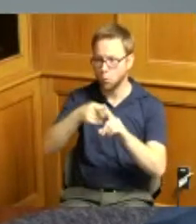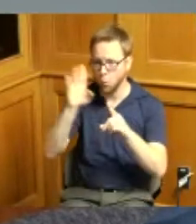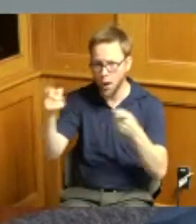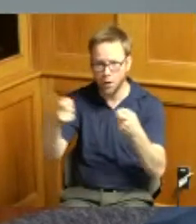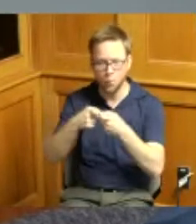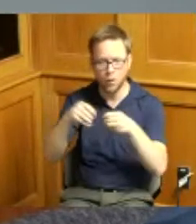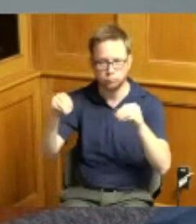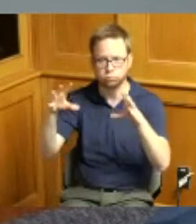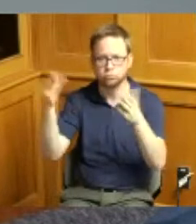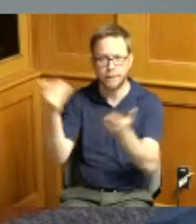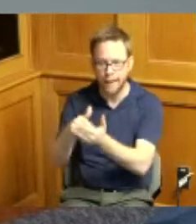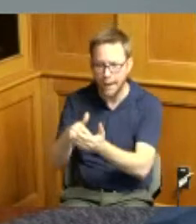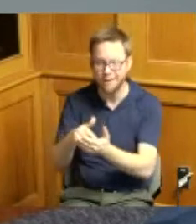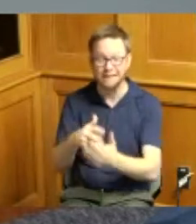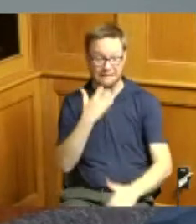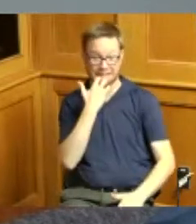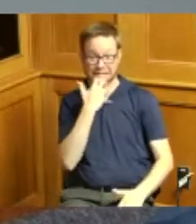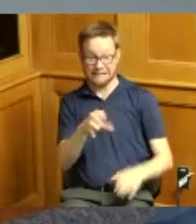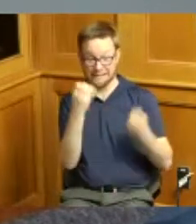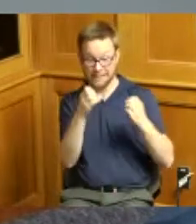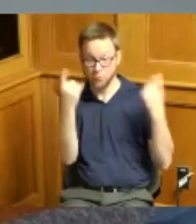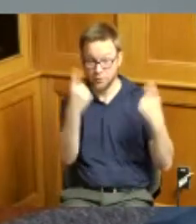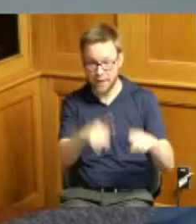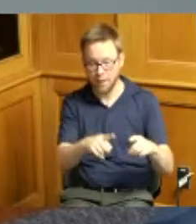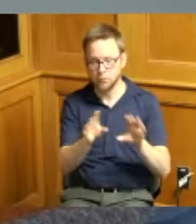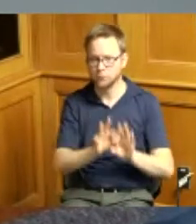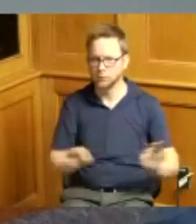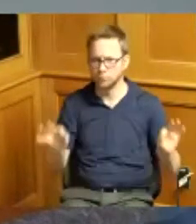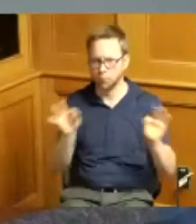emergencies and things of that nature making sure that we're coordinating with communities on where